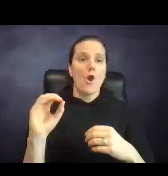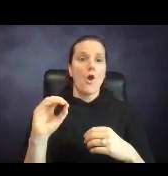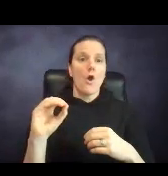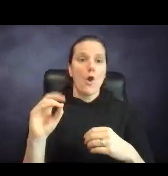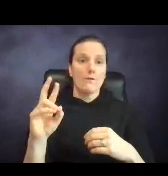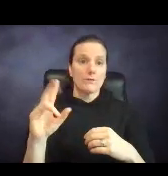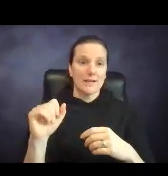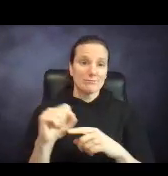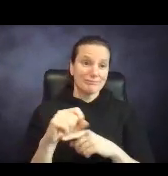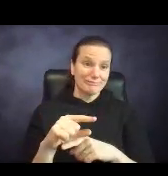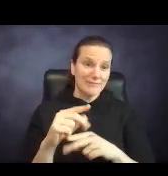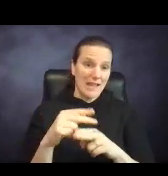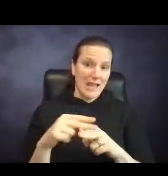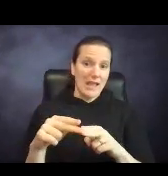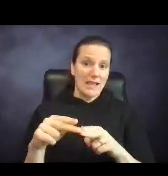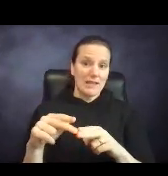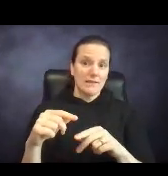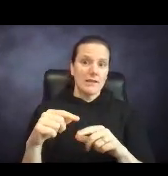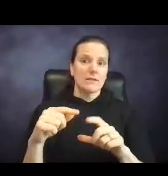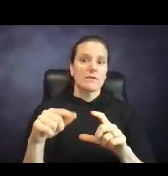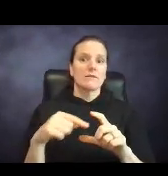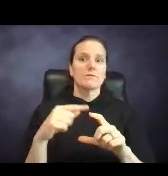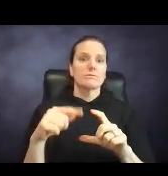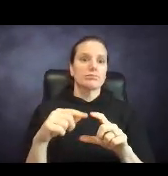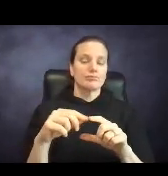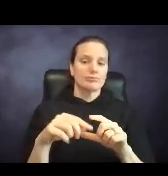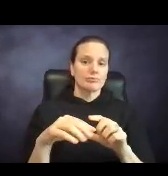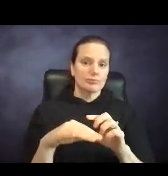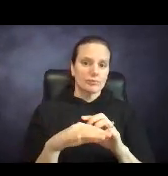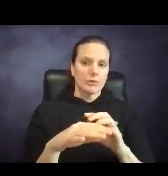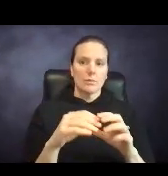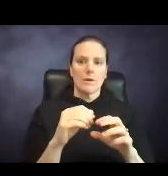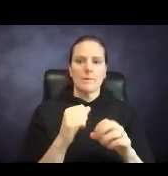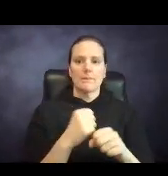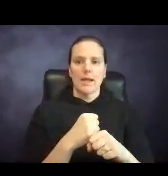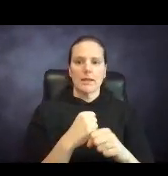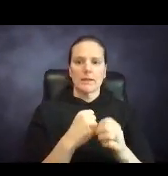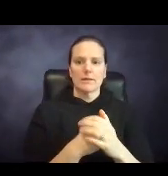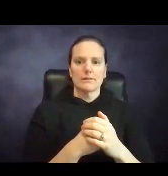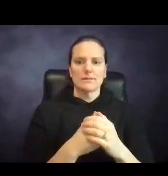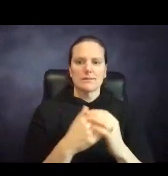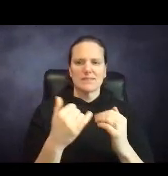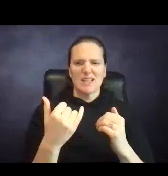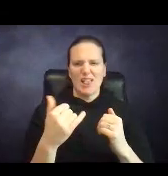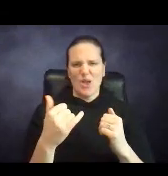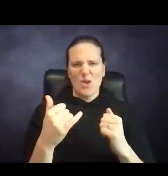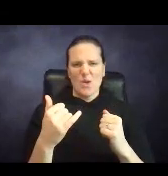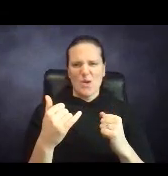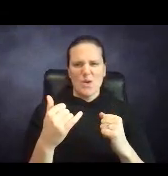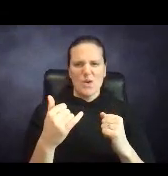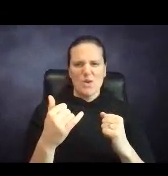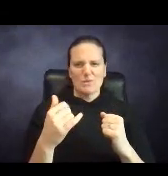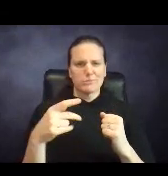Egg goes out and then that little follicle will volute and it creates this yellow rich progesterone,